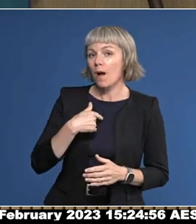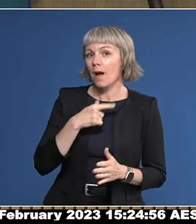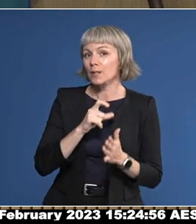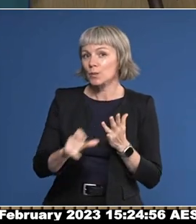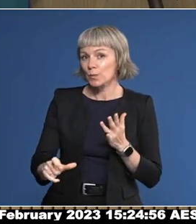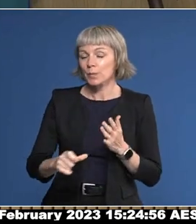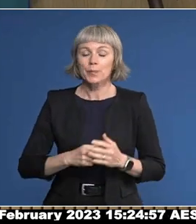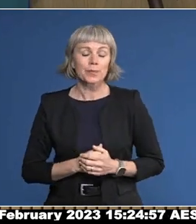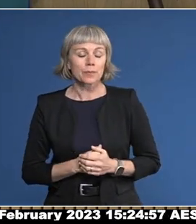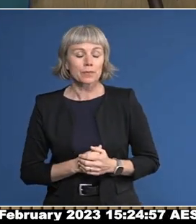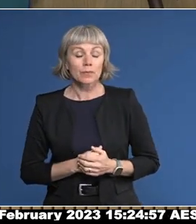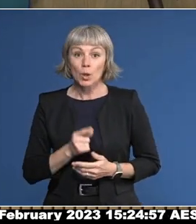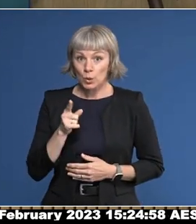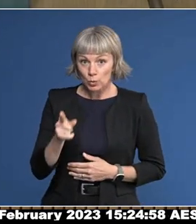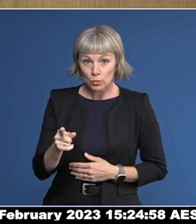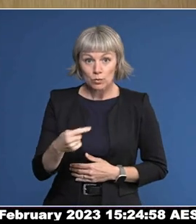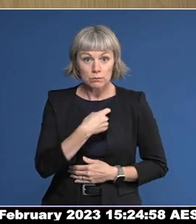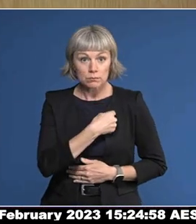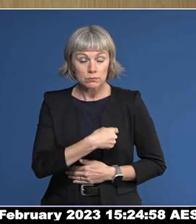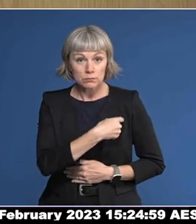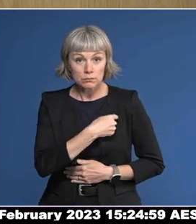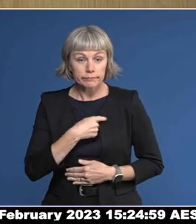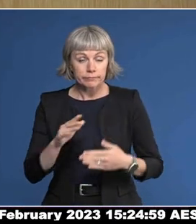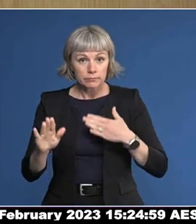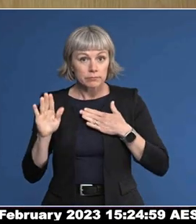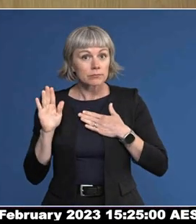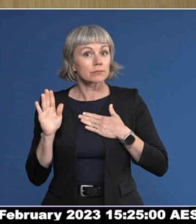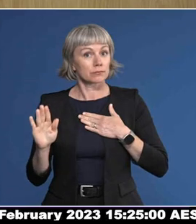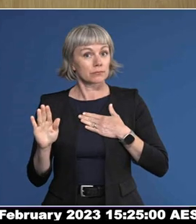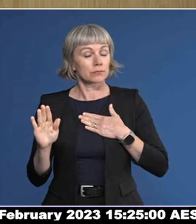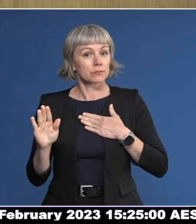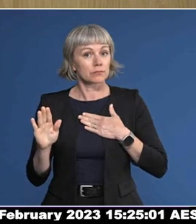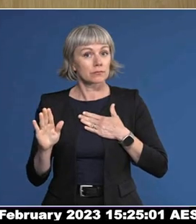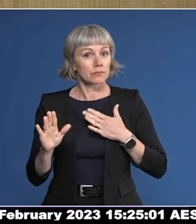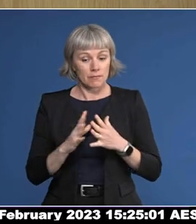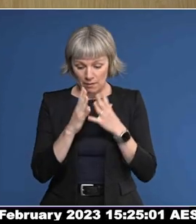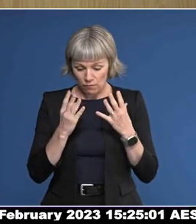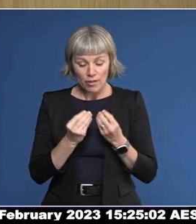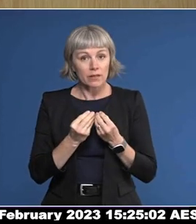Do you solemnly and sincerely declare and affirm that the evidence which you shall give